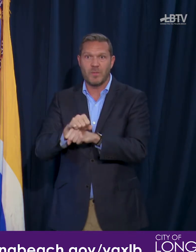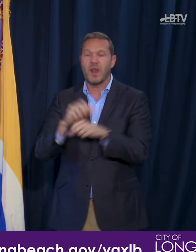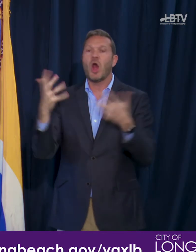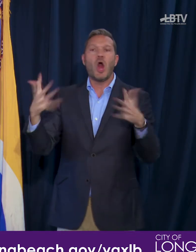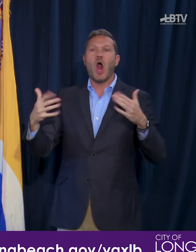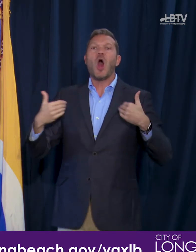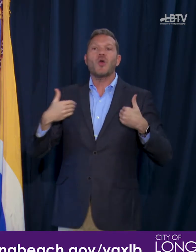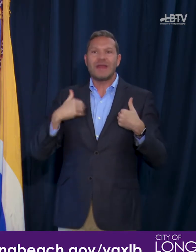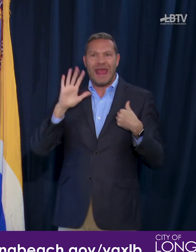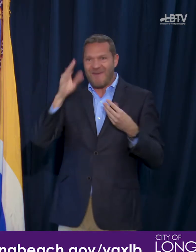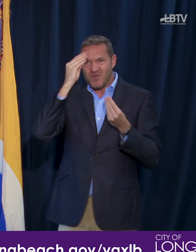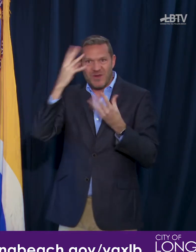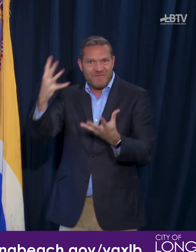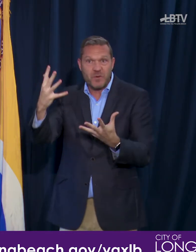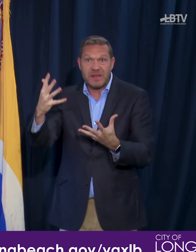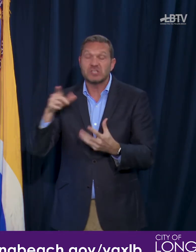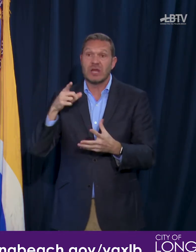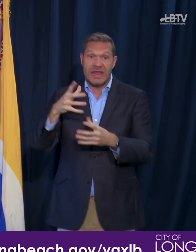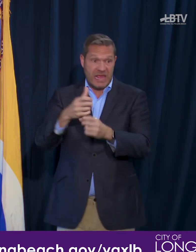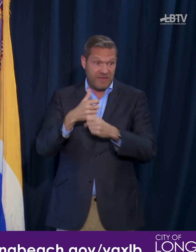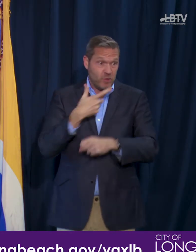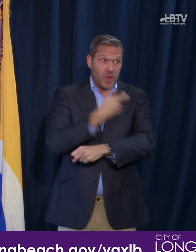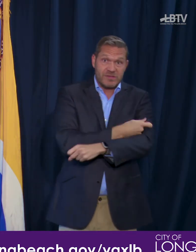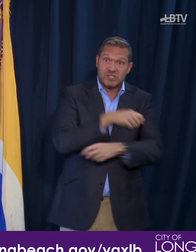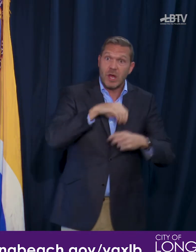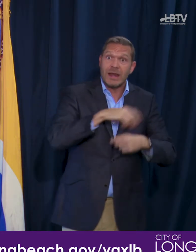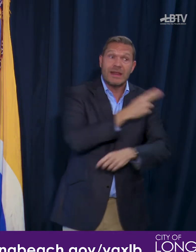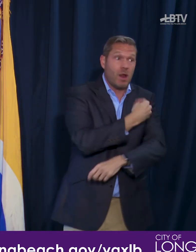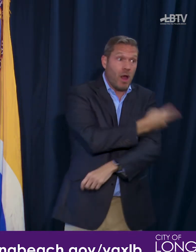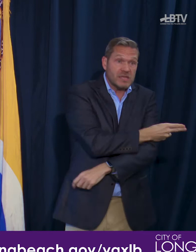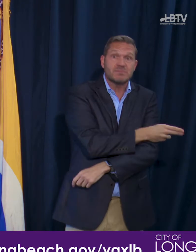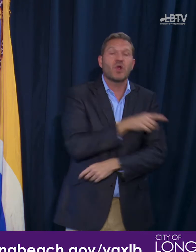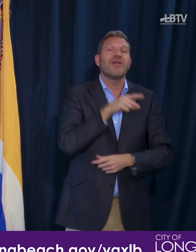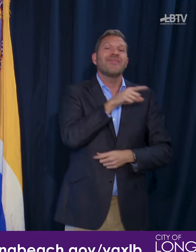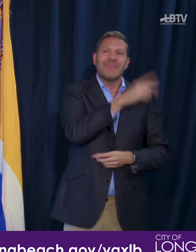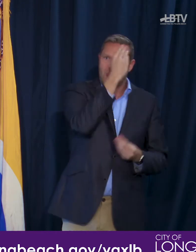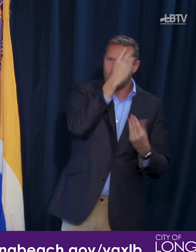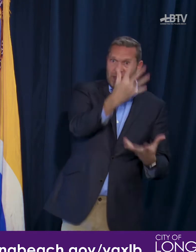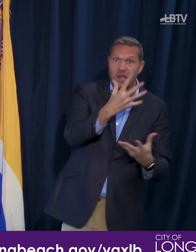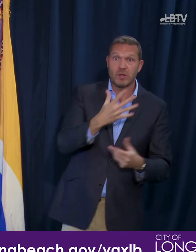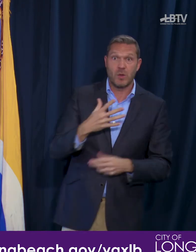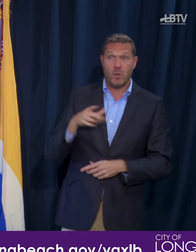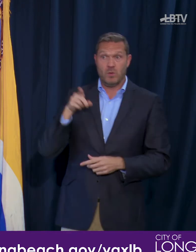If you got your shot from a hospital, they will notify you. If you got your shot from a pharmacy, they will notify you.